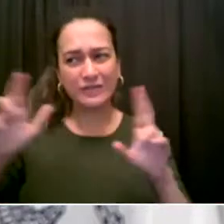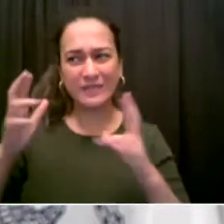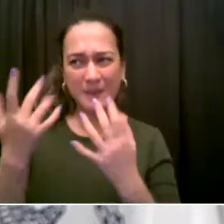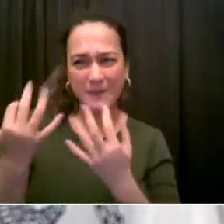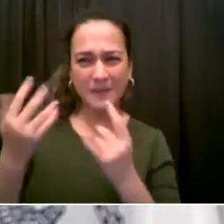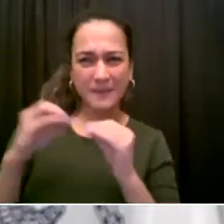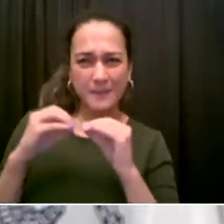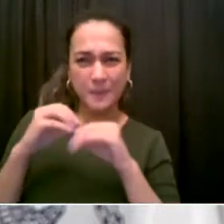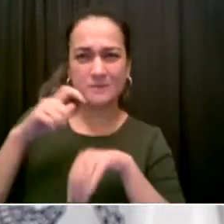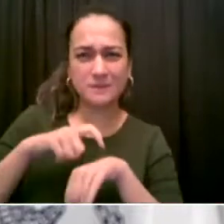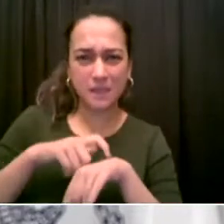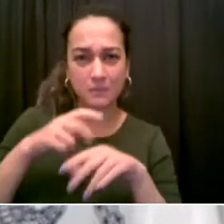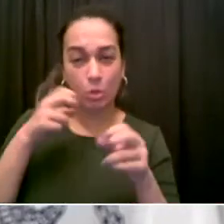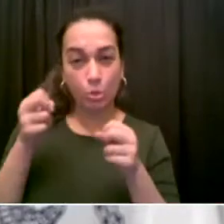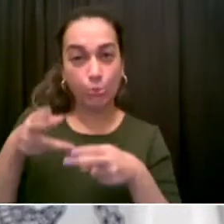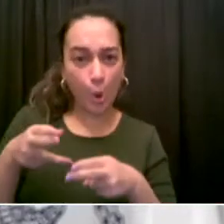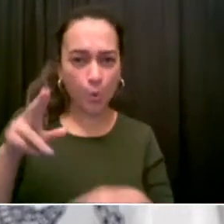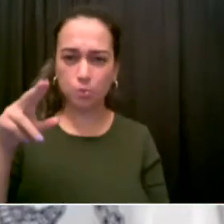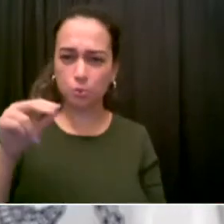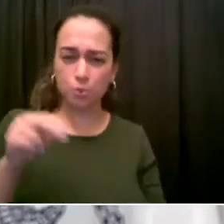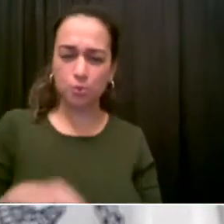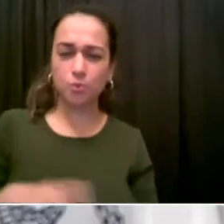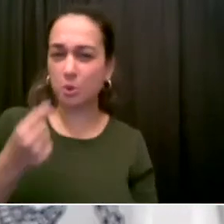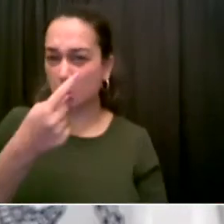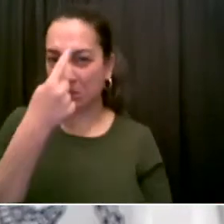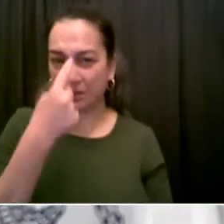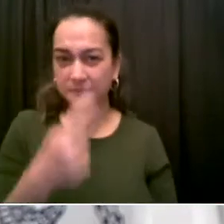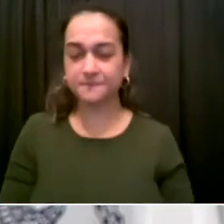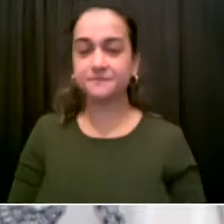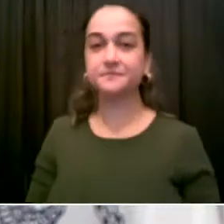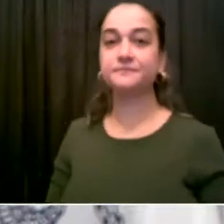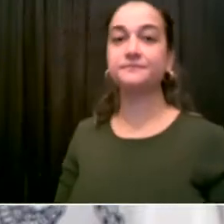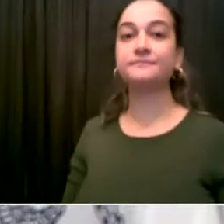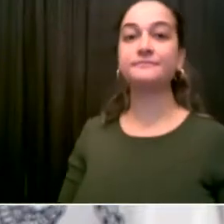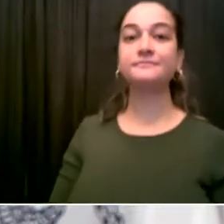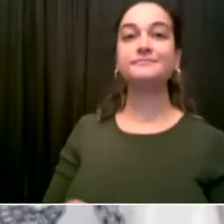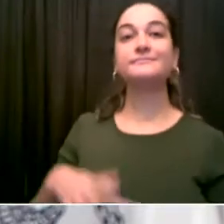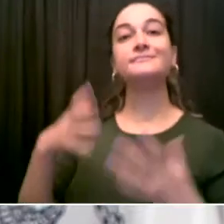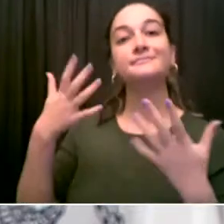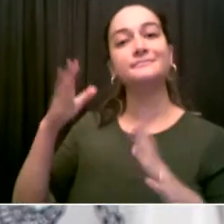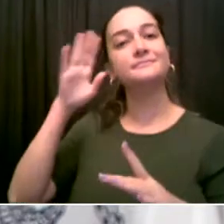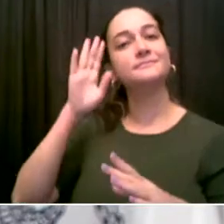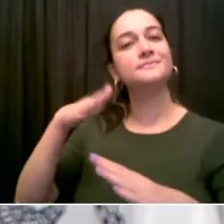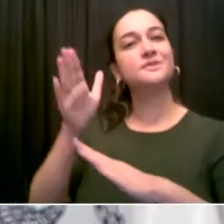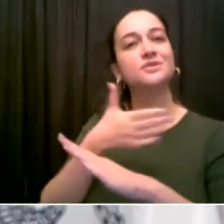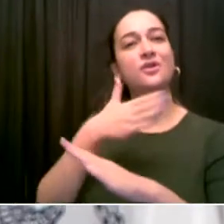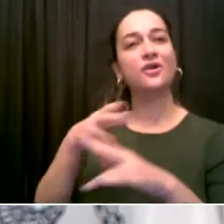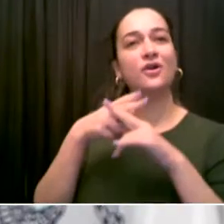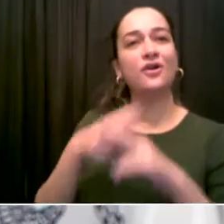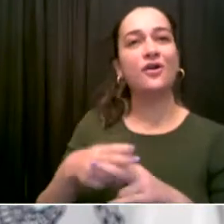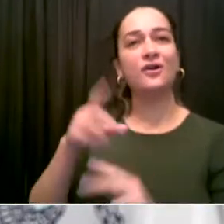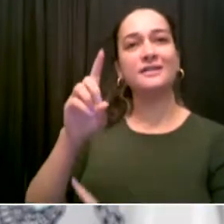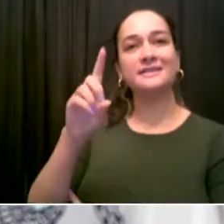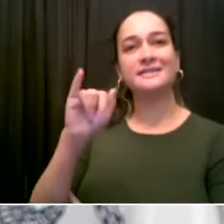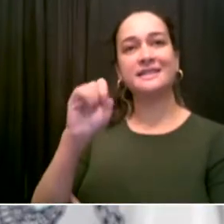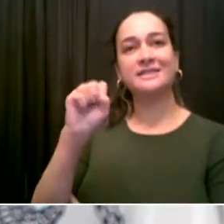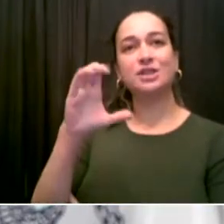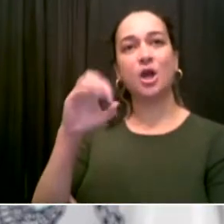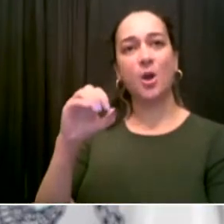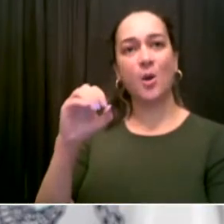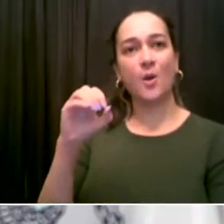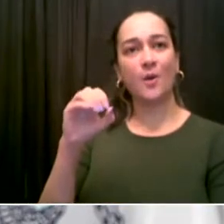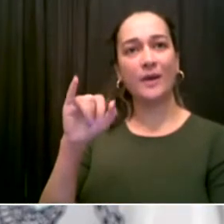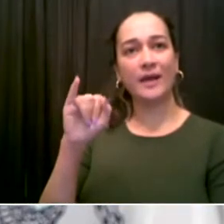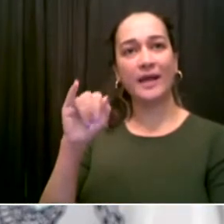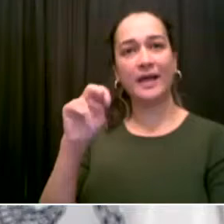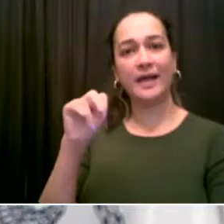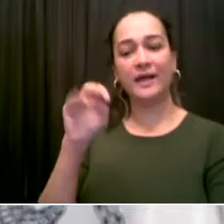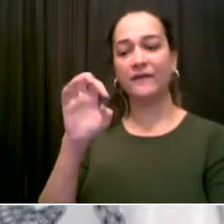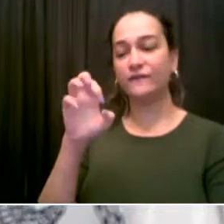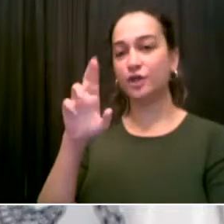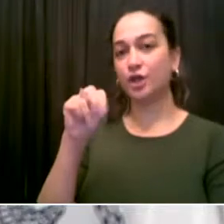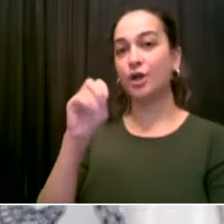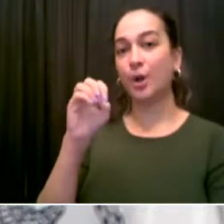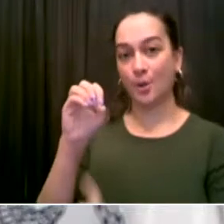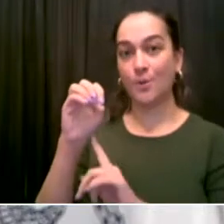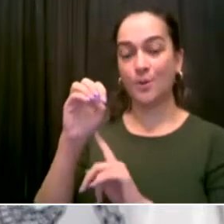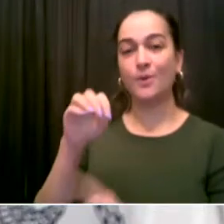MASKS TOO?